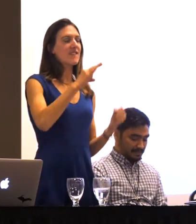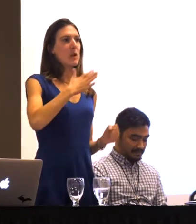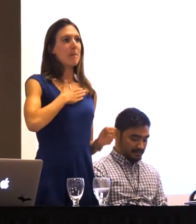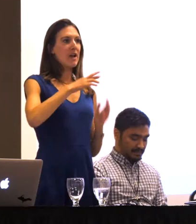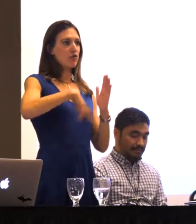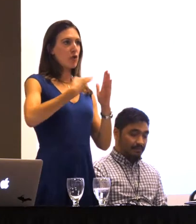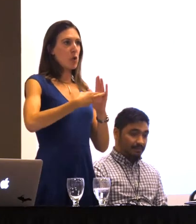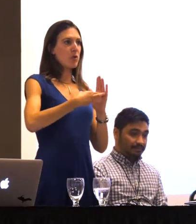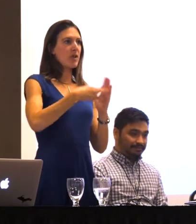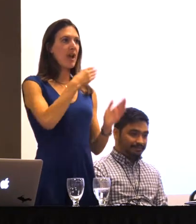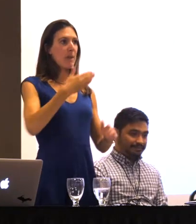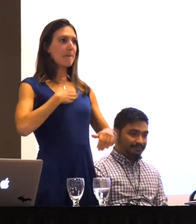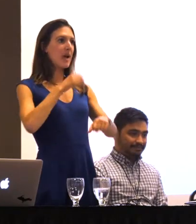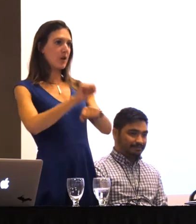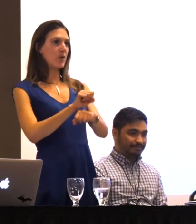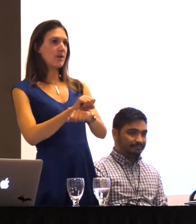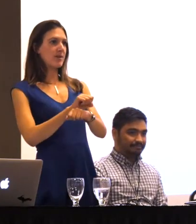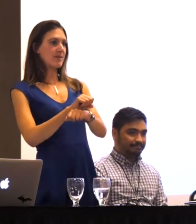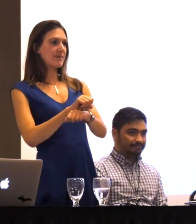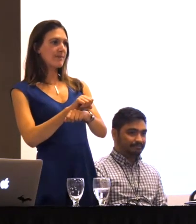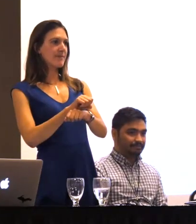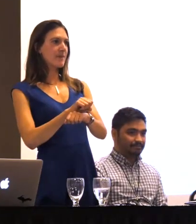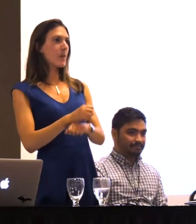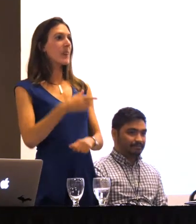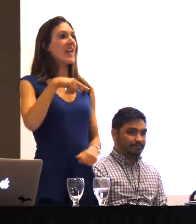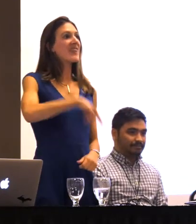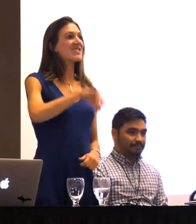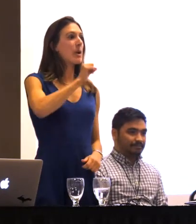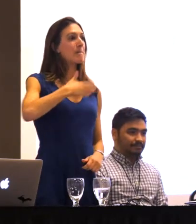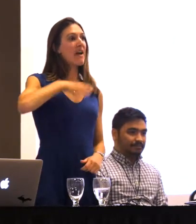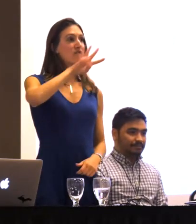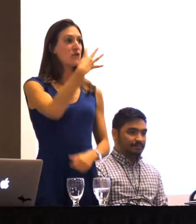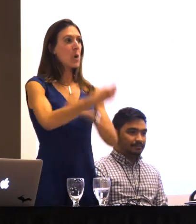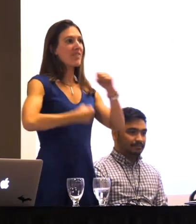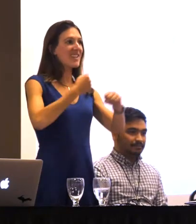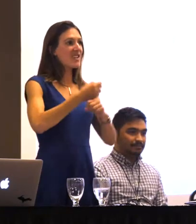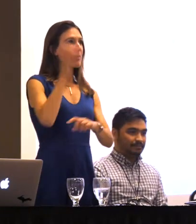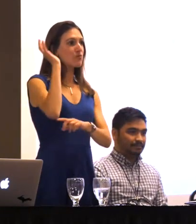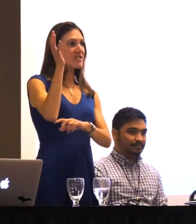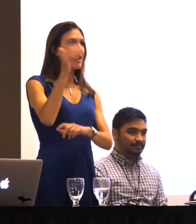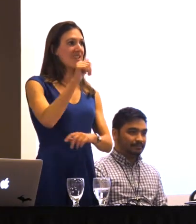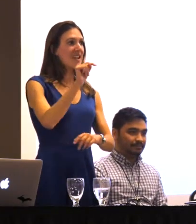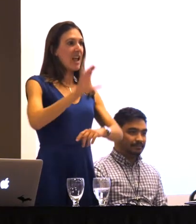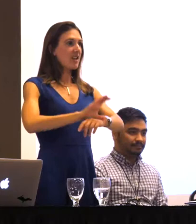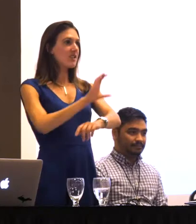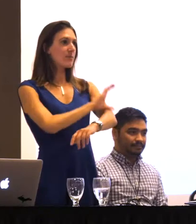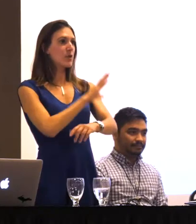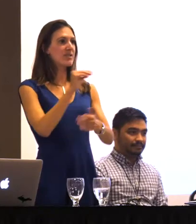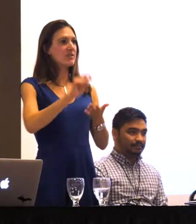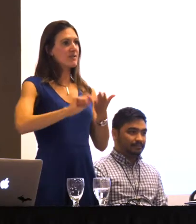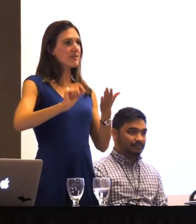supportive of my role and my work. This is my fourth year presenting